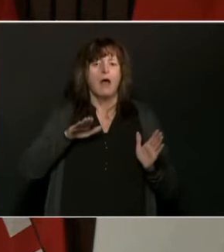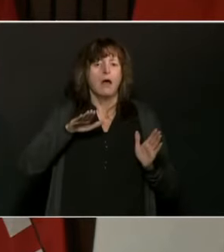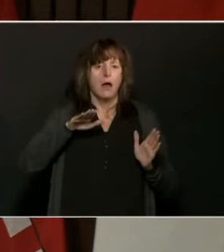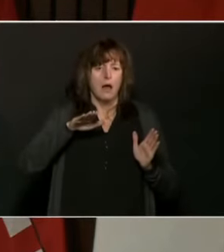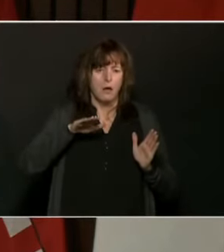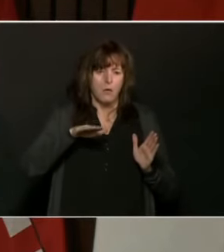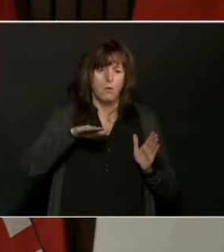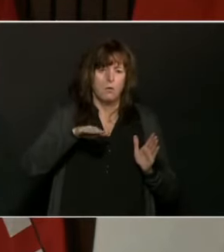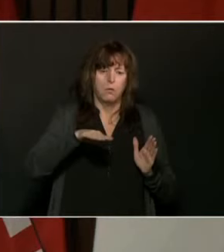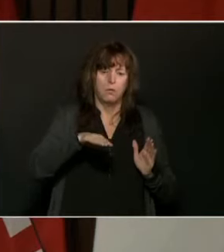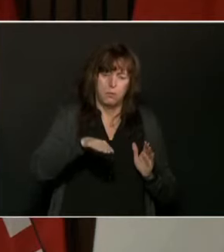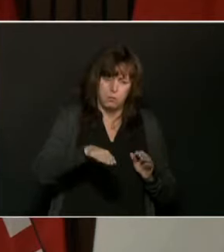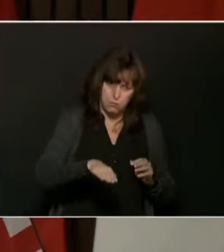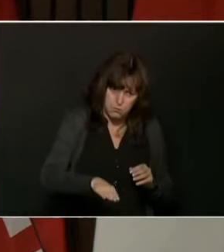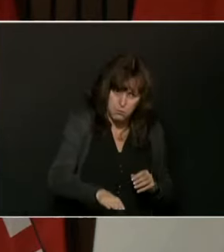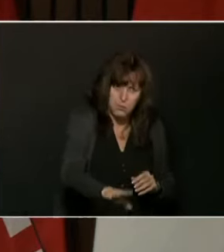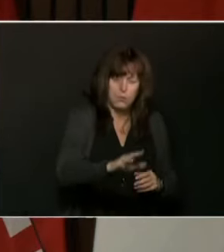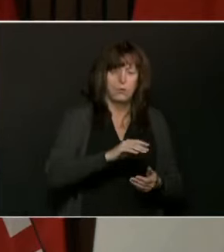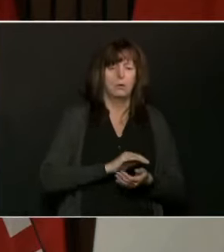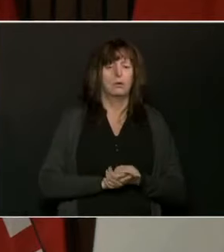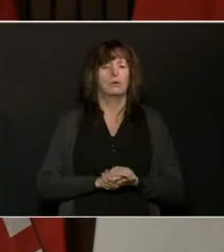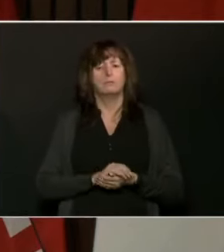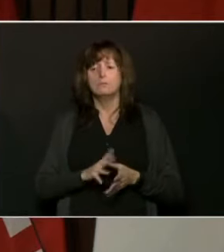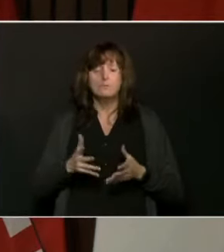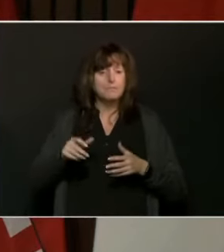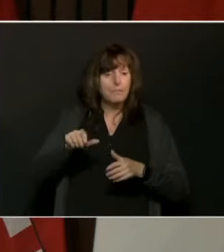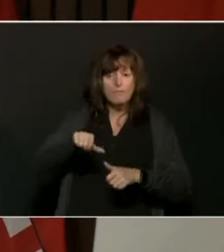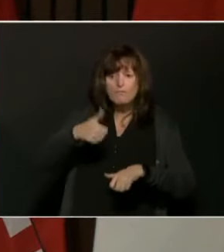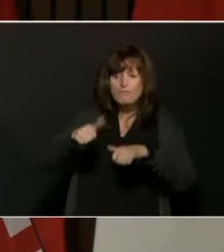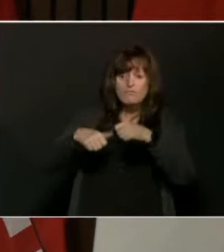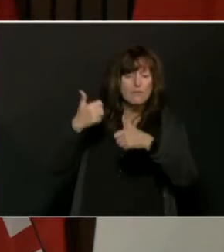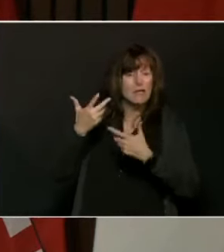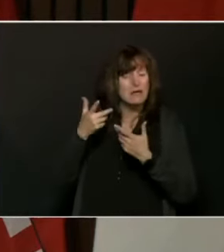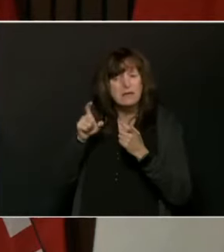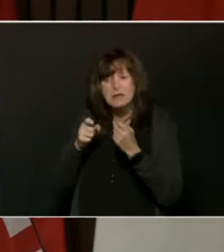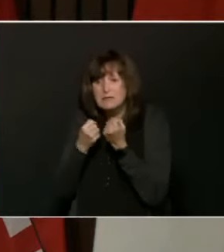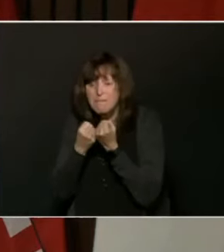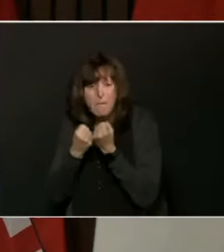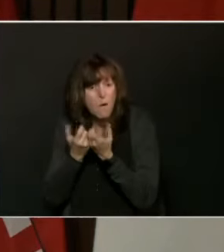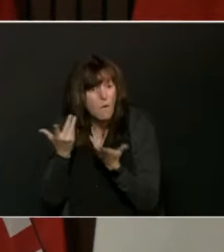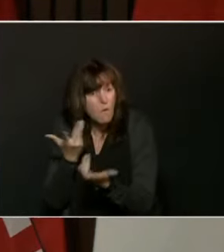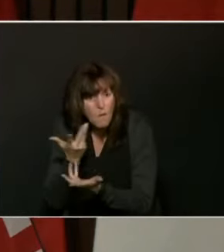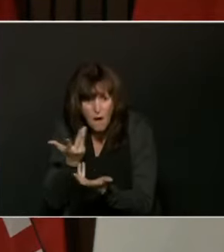THE BEGINNING OF THE LOCKDOWN, IN A WAY THAT WOULD GIVE PEOPLE REASSURANCE, BUT THEY WILL COME